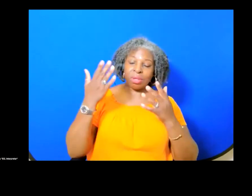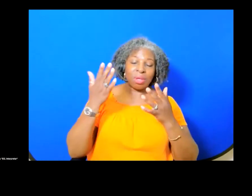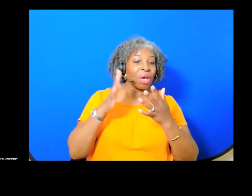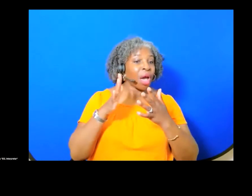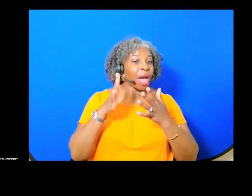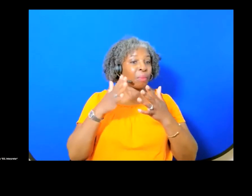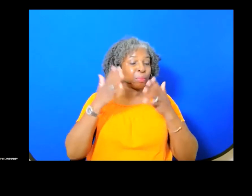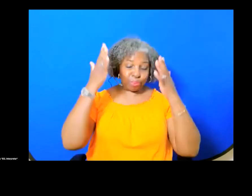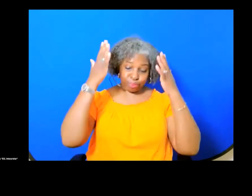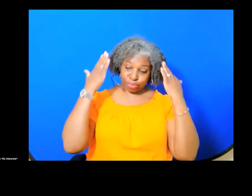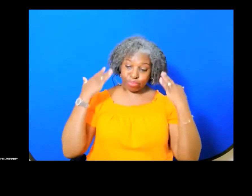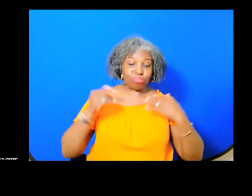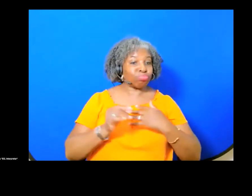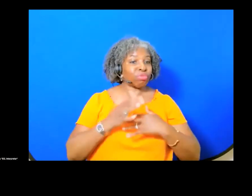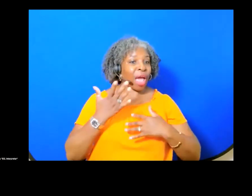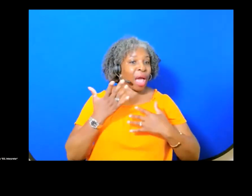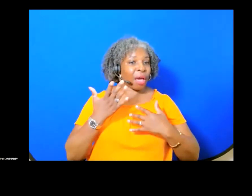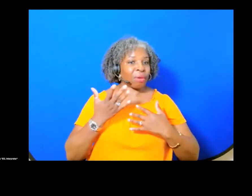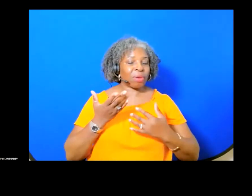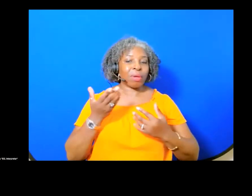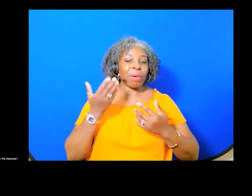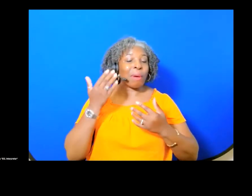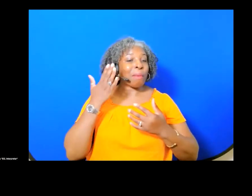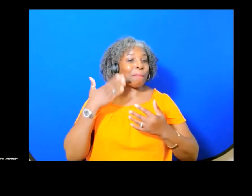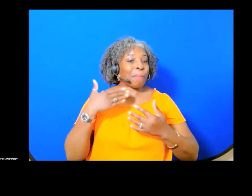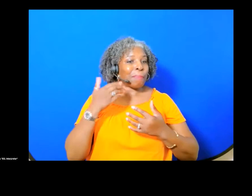sitting in my living room. My pronouns are she/her.